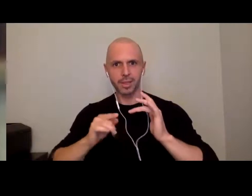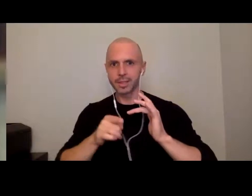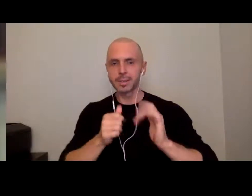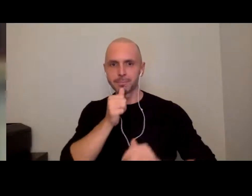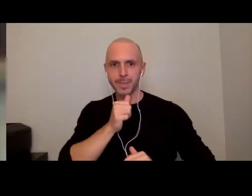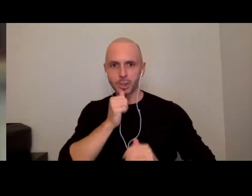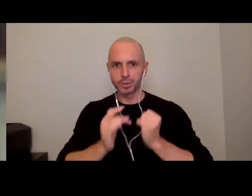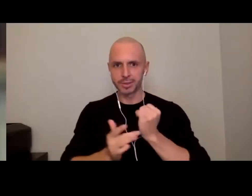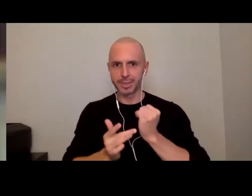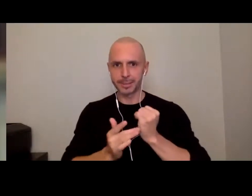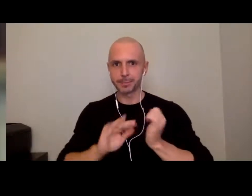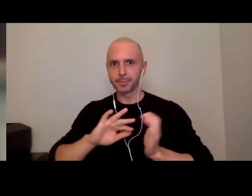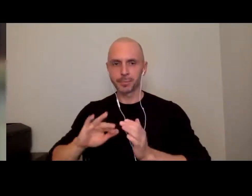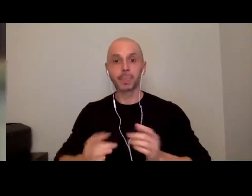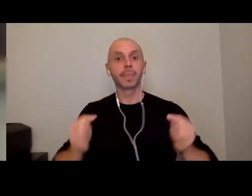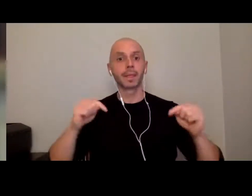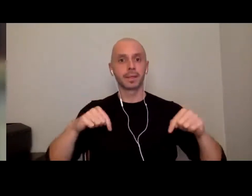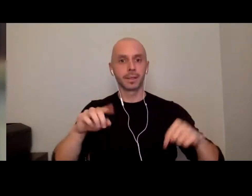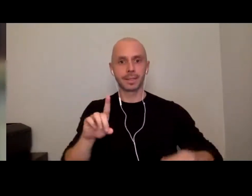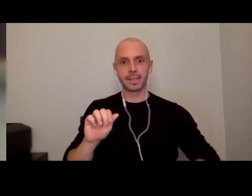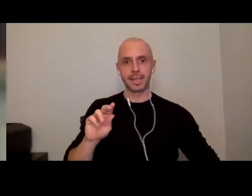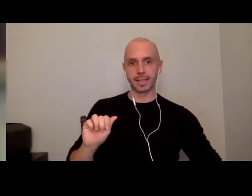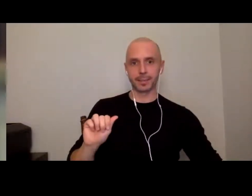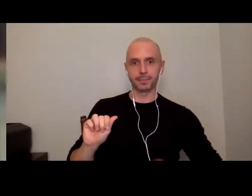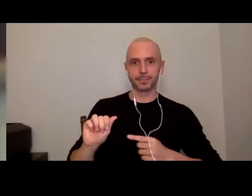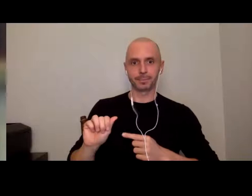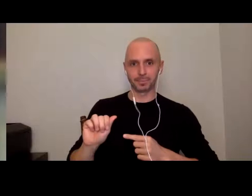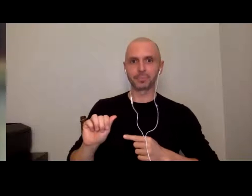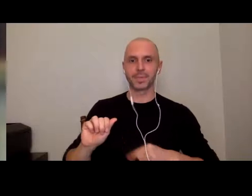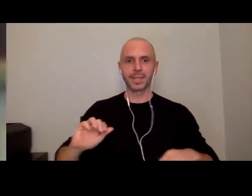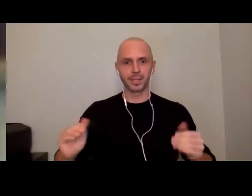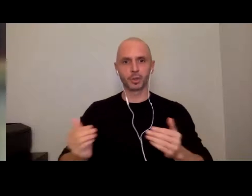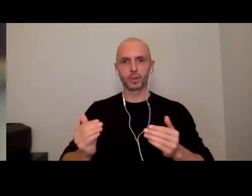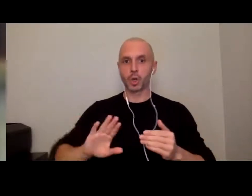December 4 along with three other exhibitions in our galleries and the public installations